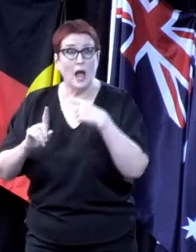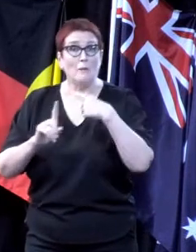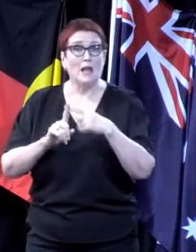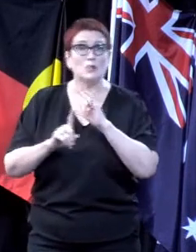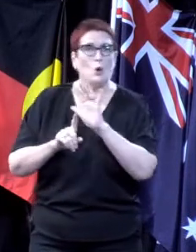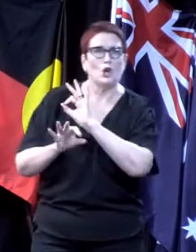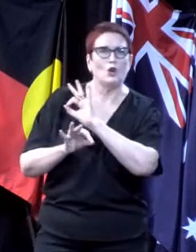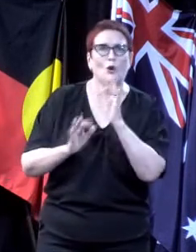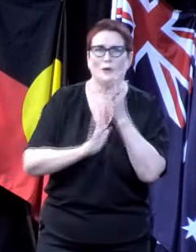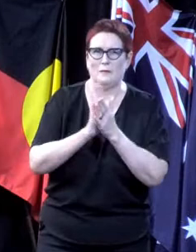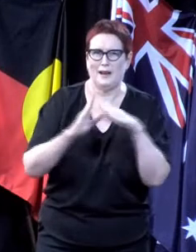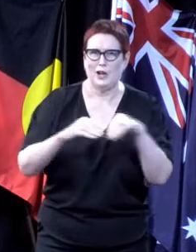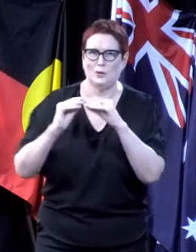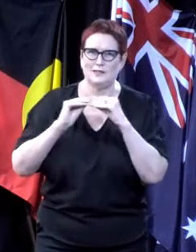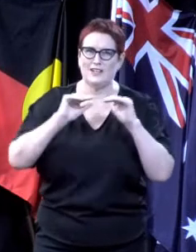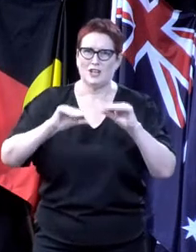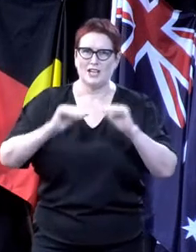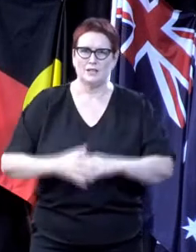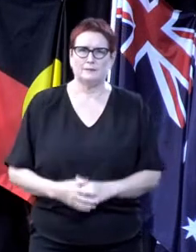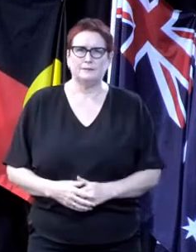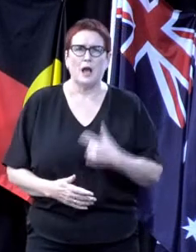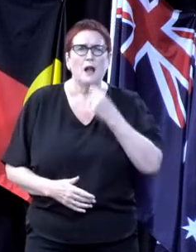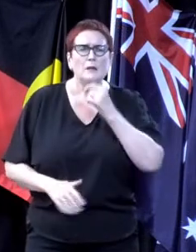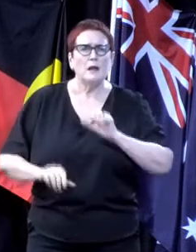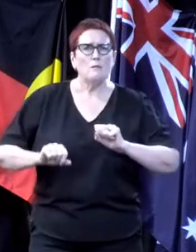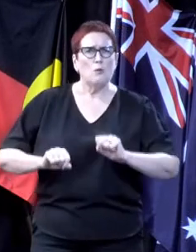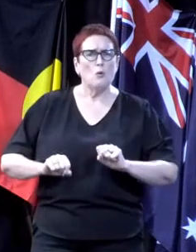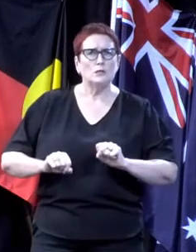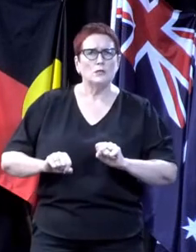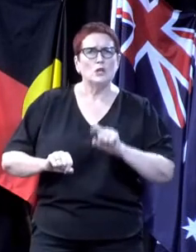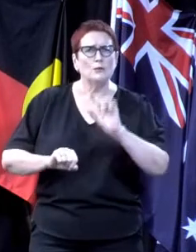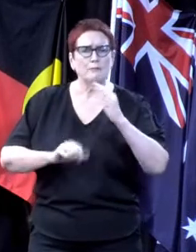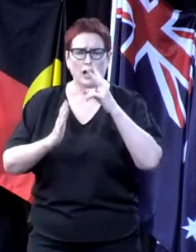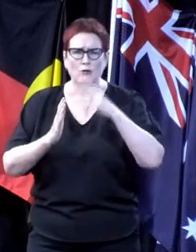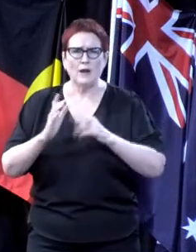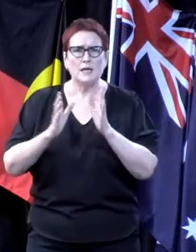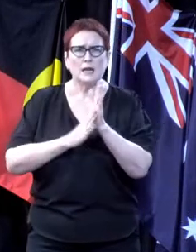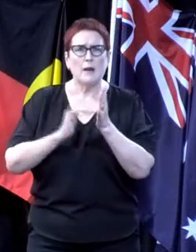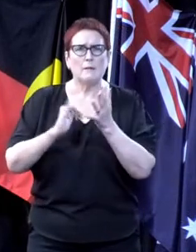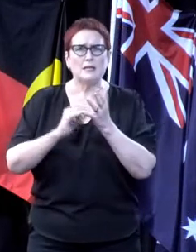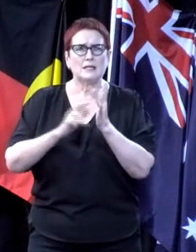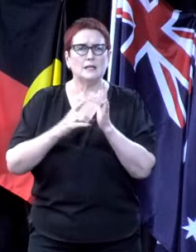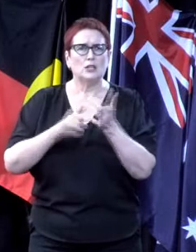Can I pause there to say that you will have read in Ms. Dunstone's statement about the criteria